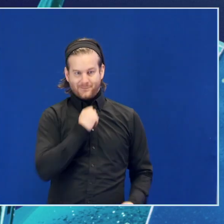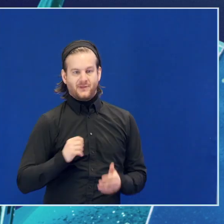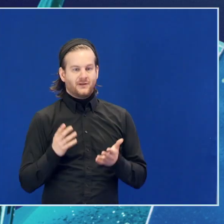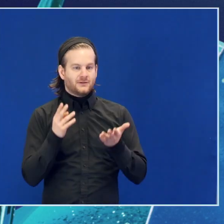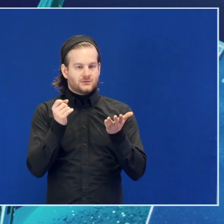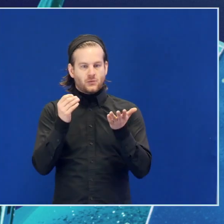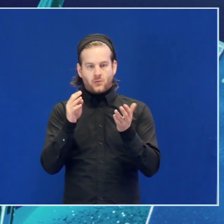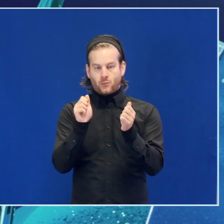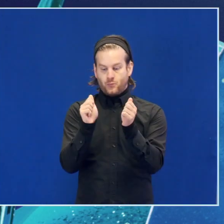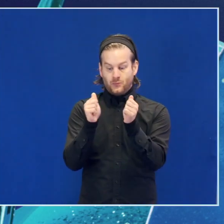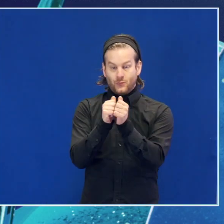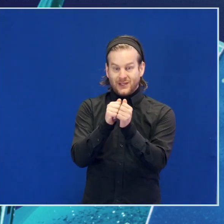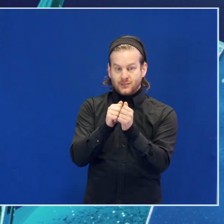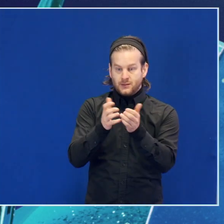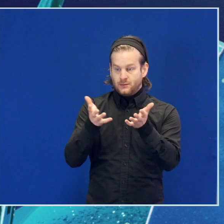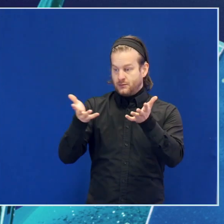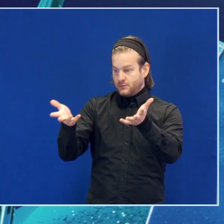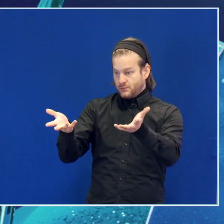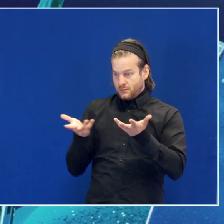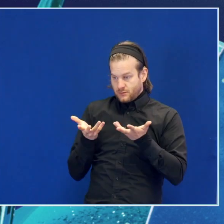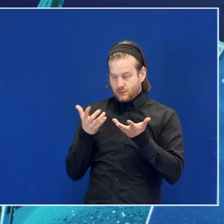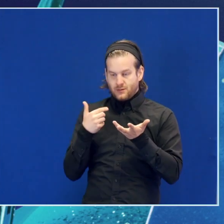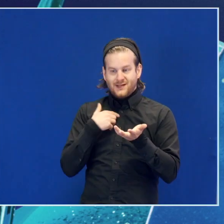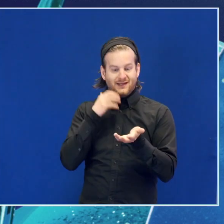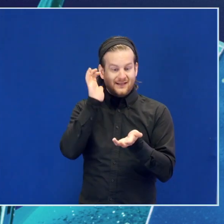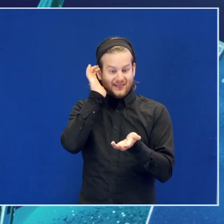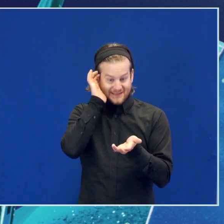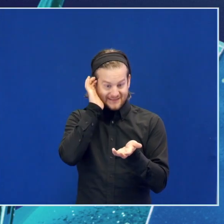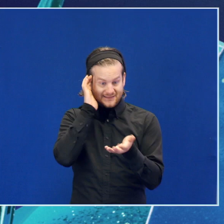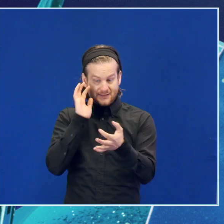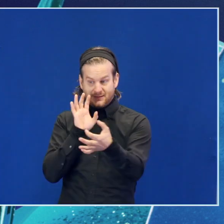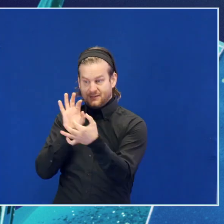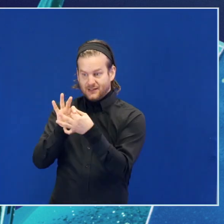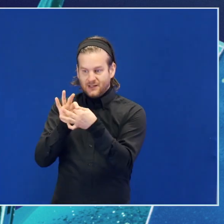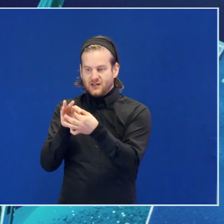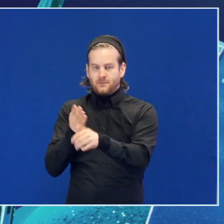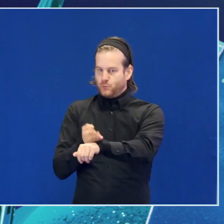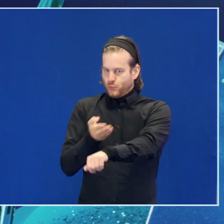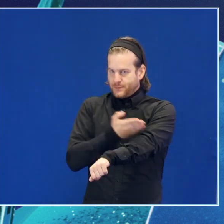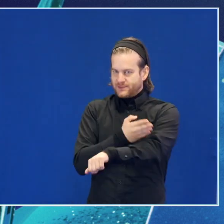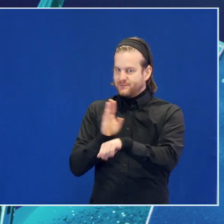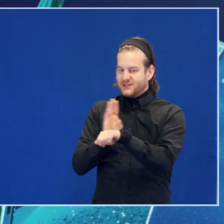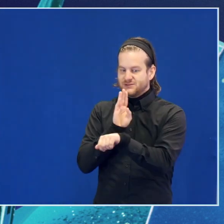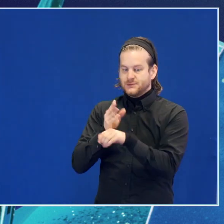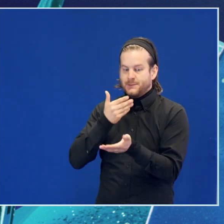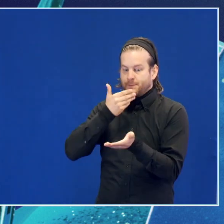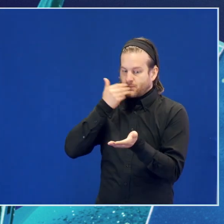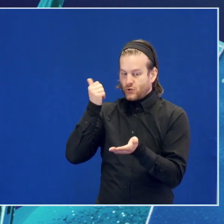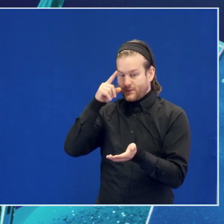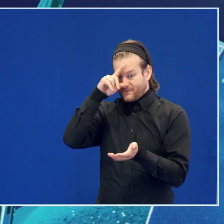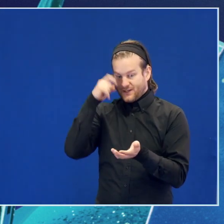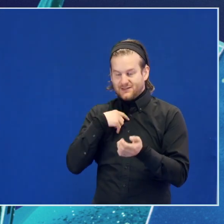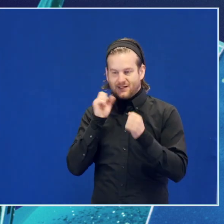And when you lean in and you listen and you really learn from your colleagues like that and you partner